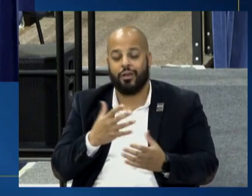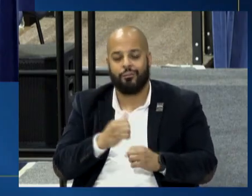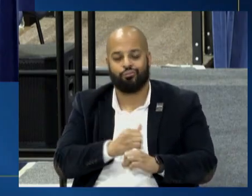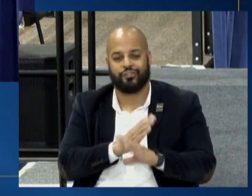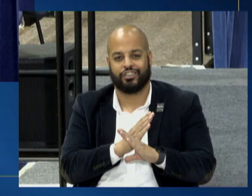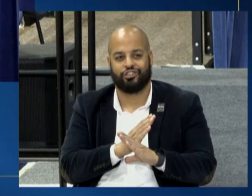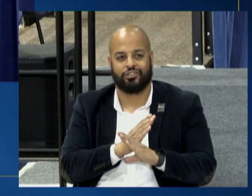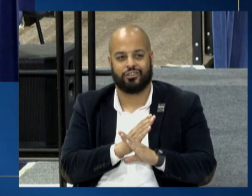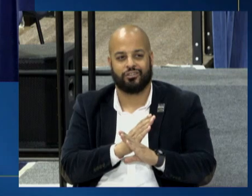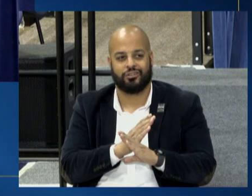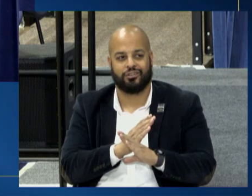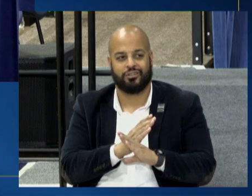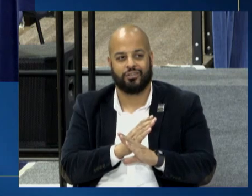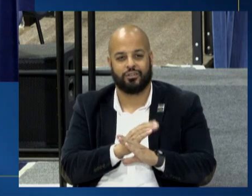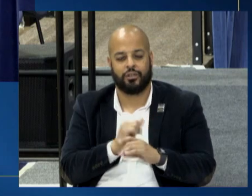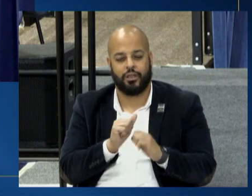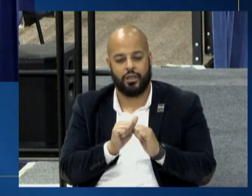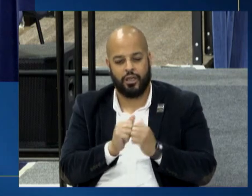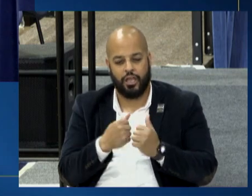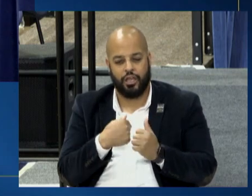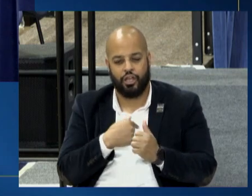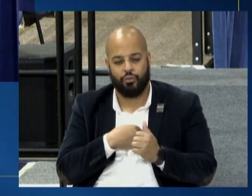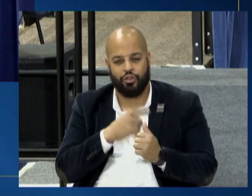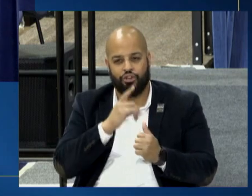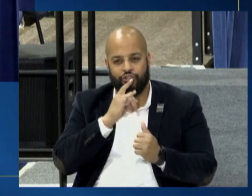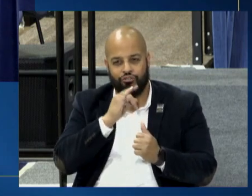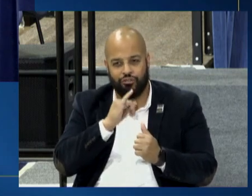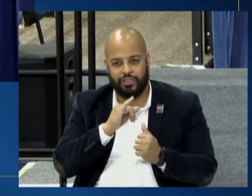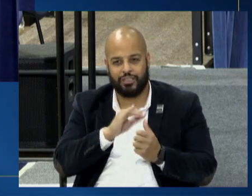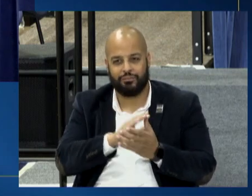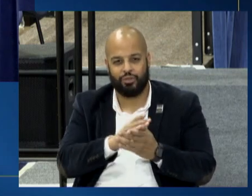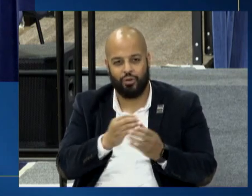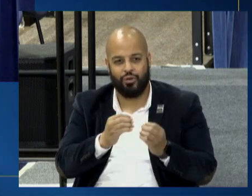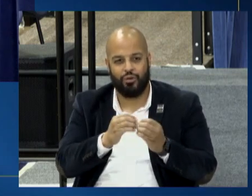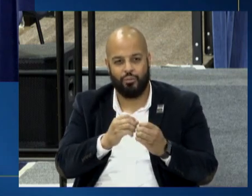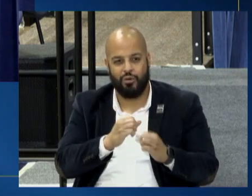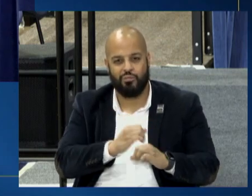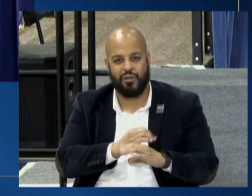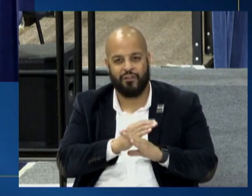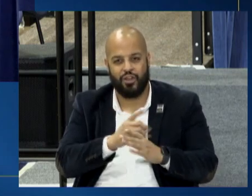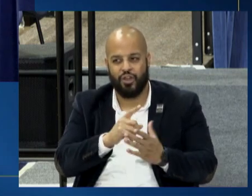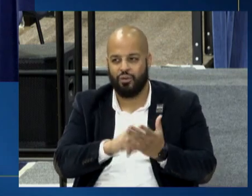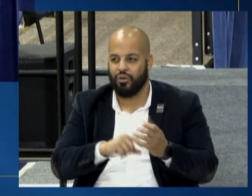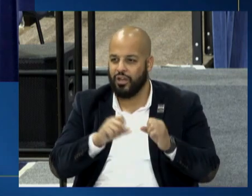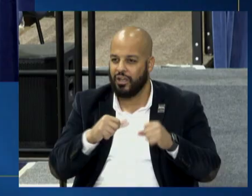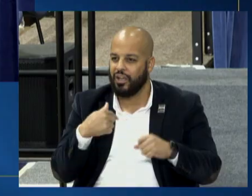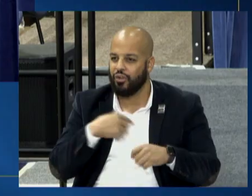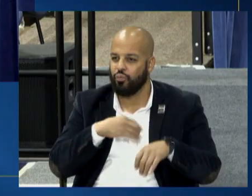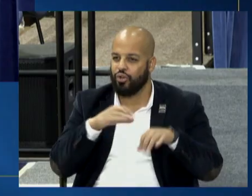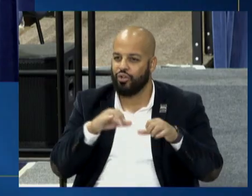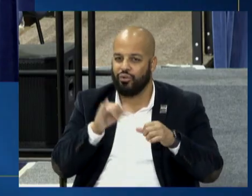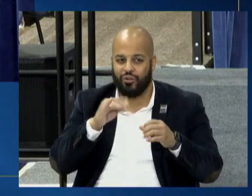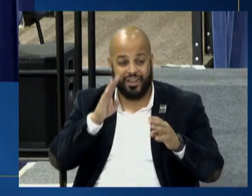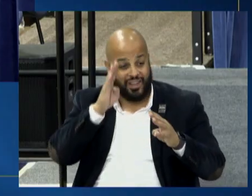do we actually upstream the continuum of wellness? What can we do that is innovative and meaningfully